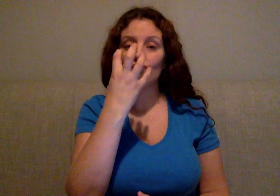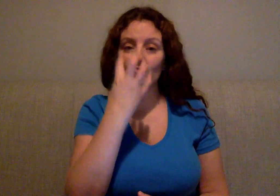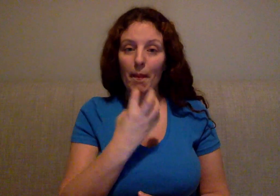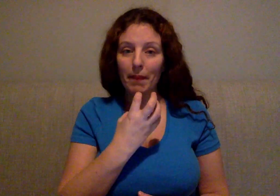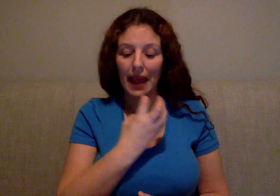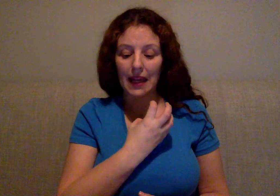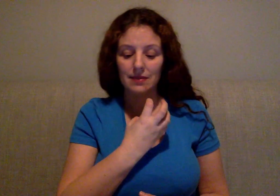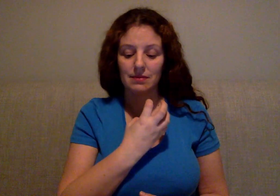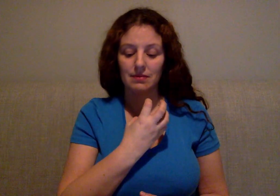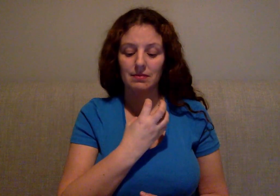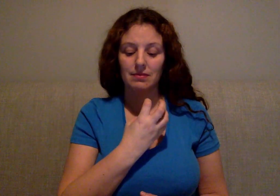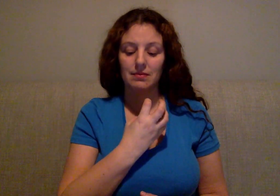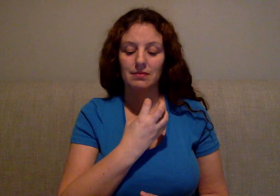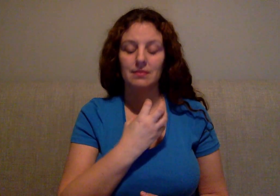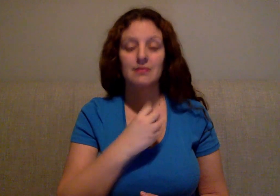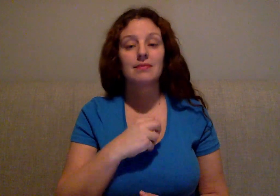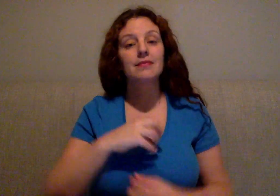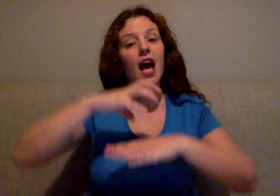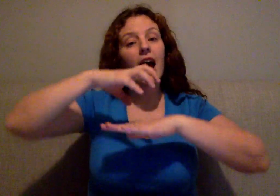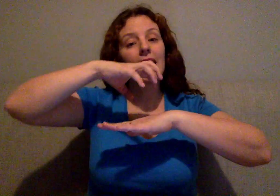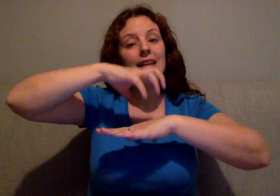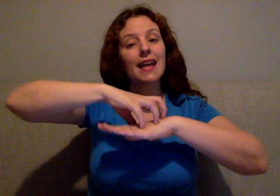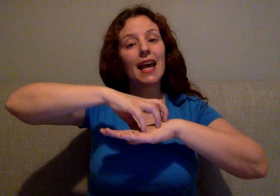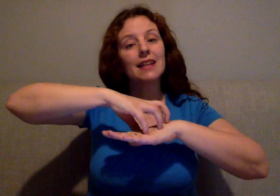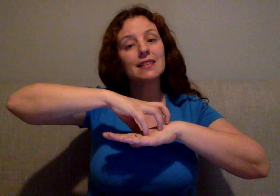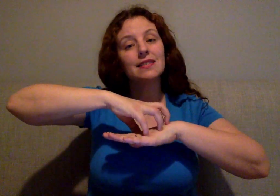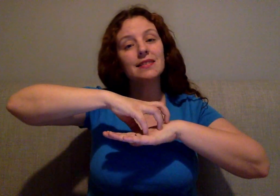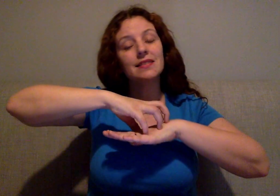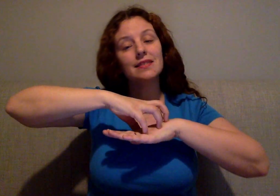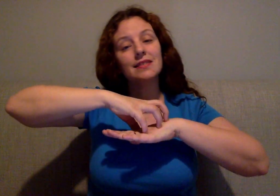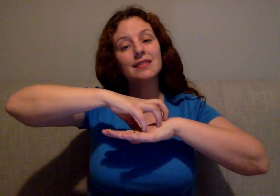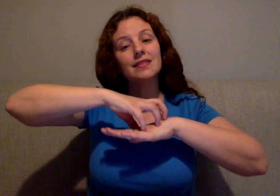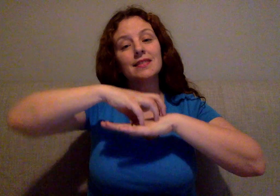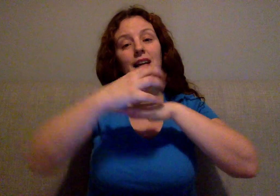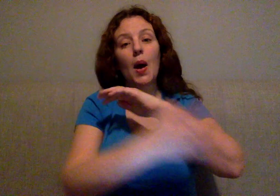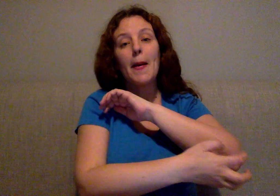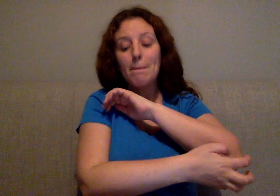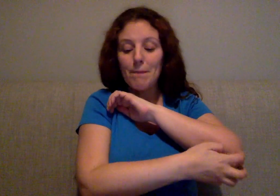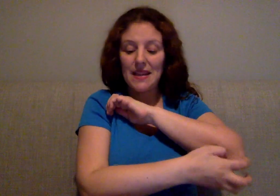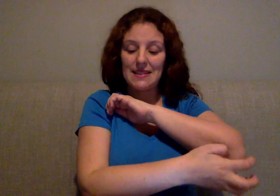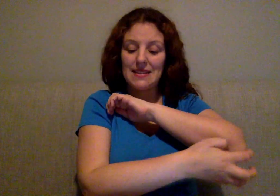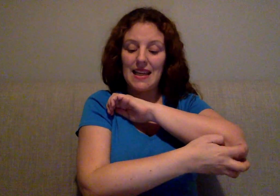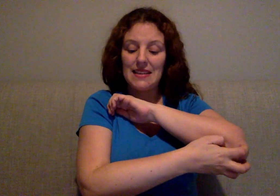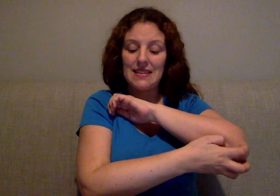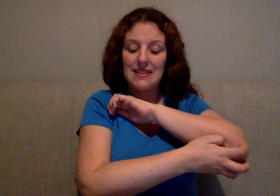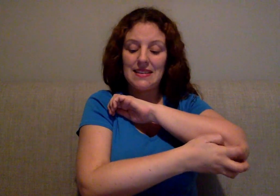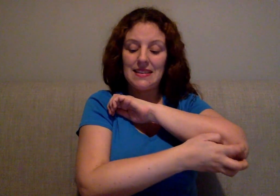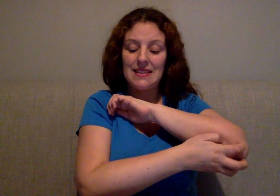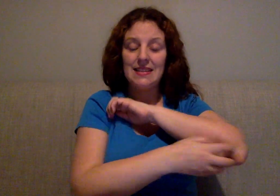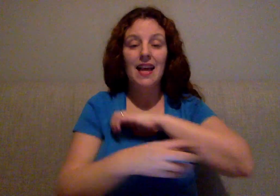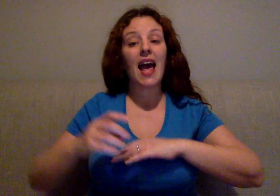GRUMPY CAKE BISCUIT